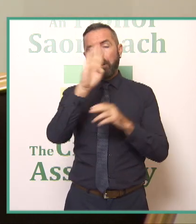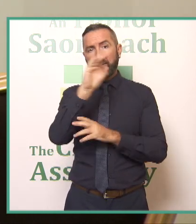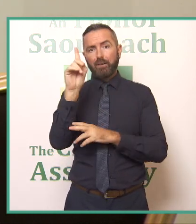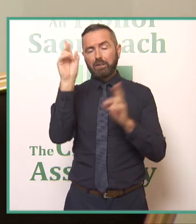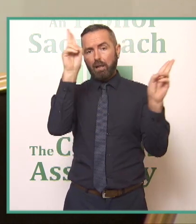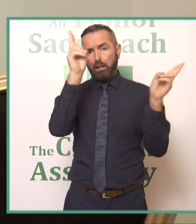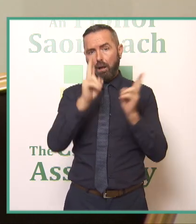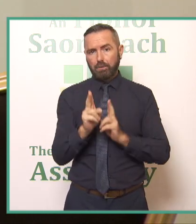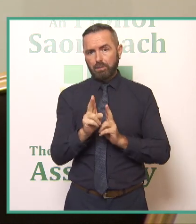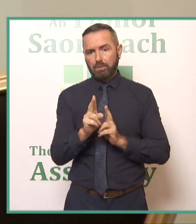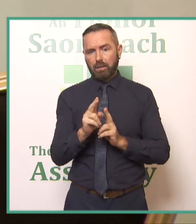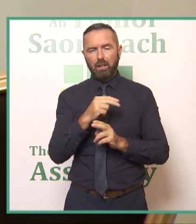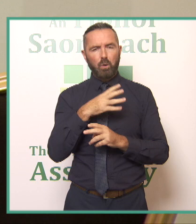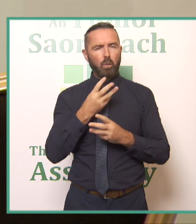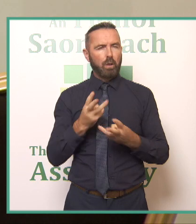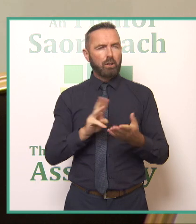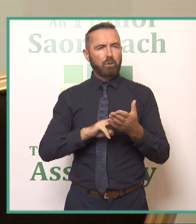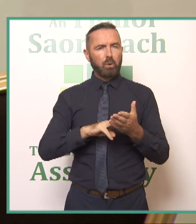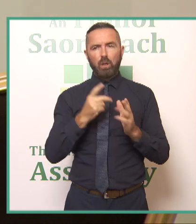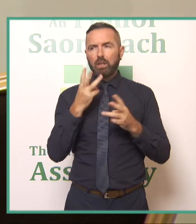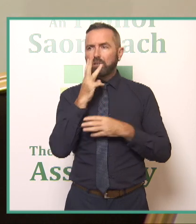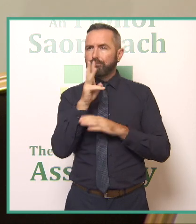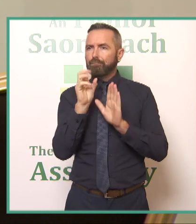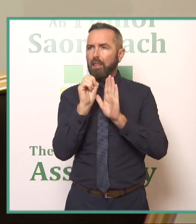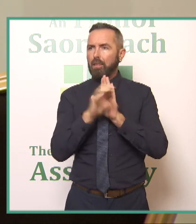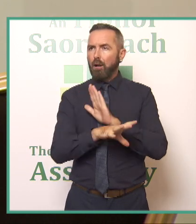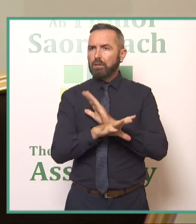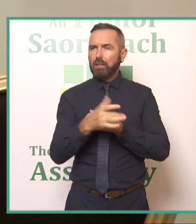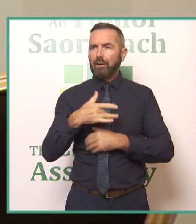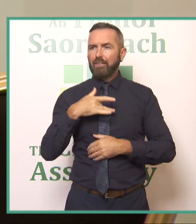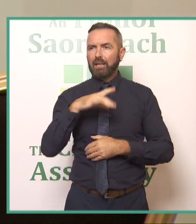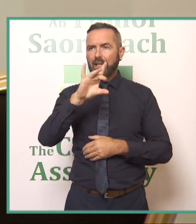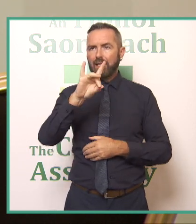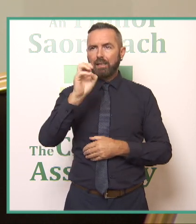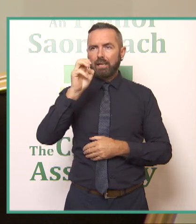would instead of using the word loss I would use the word Hemorrhage because we're hemorrhaging